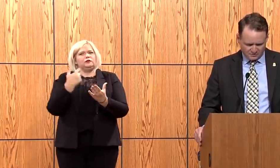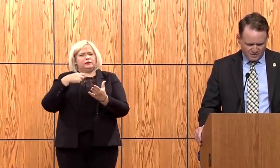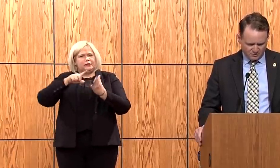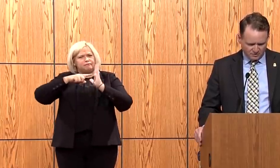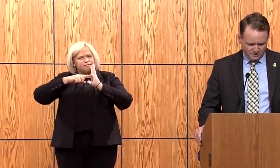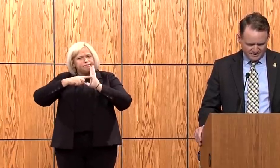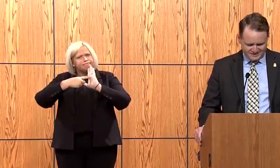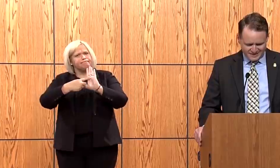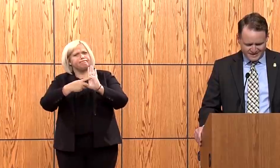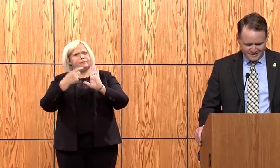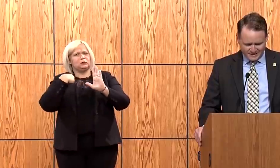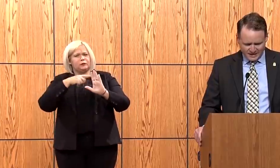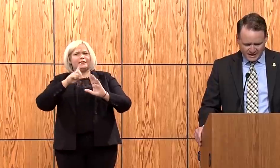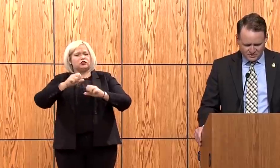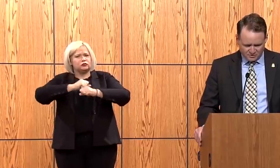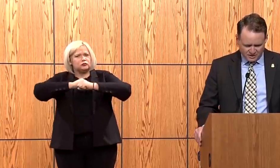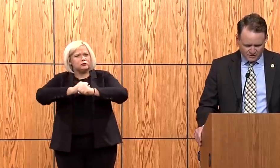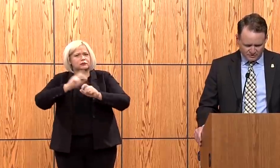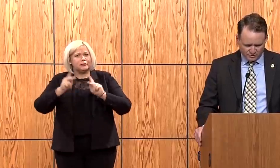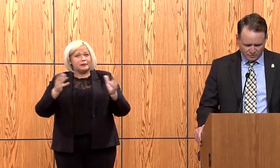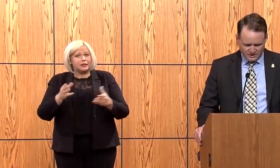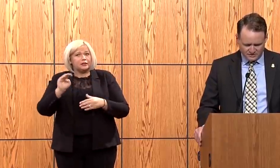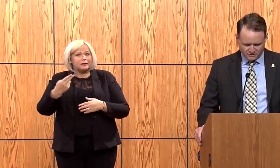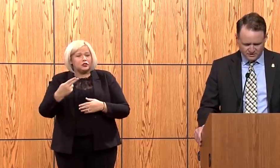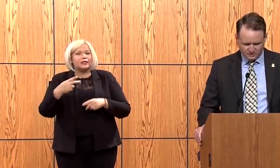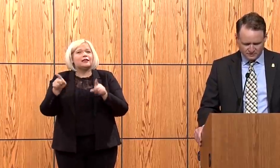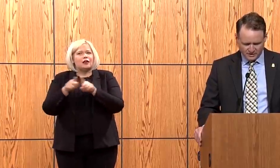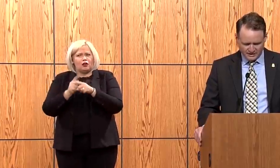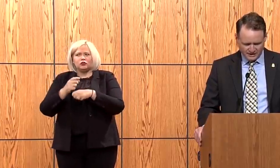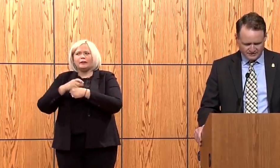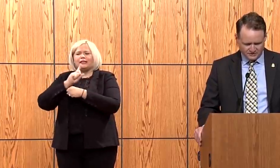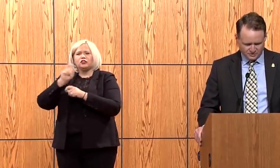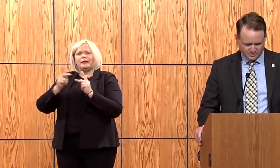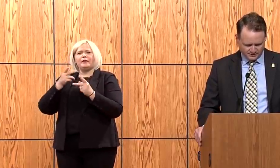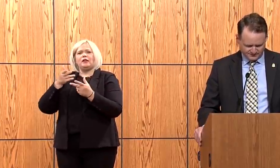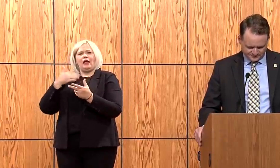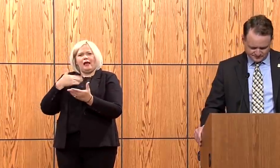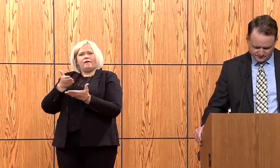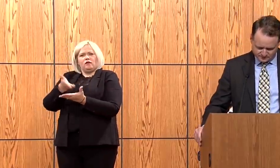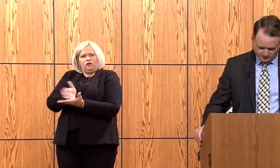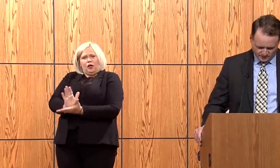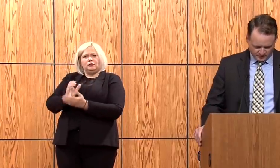THIS INVESTIGATION IS AN EXAMPLE OF OUR CONTINUED COMMITMENT TO OF OUR CONTINUED COMMITMENT TO THAT MISSION TO BOTH PROTECT THE THAT MISSION TO BOTH PROTECT THE PEOPLE OF THE STATE, AND TO